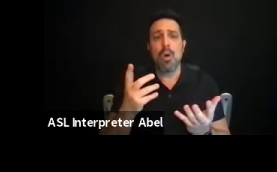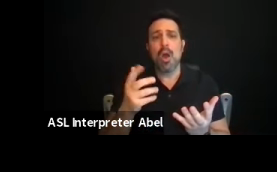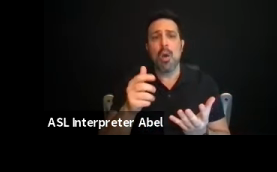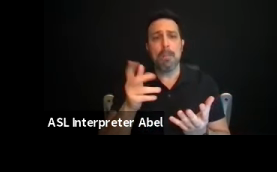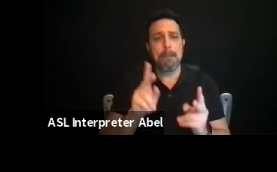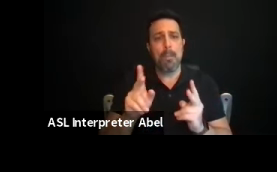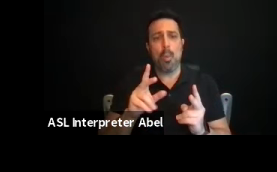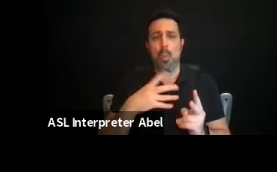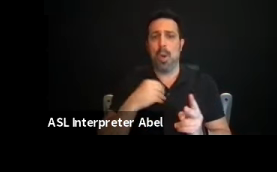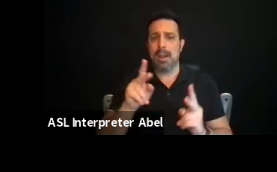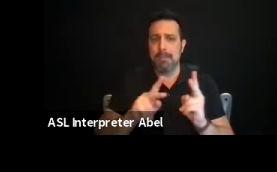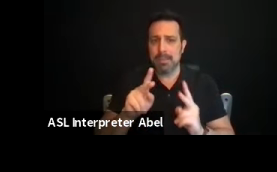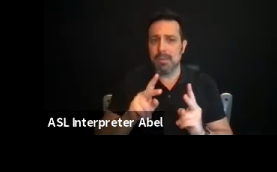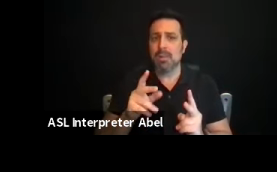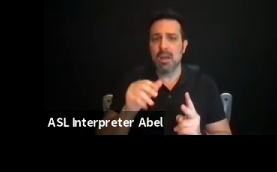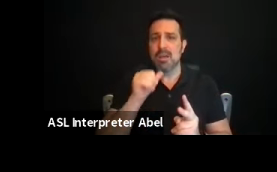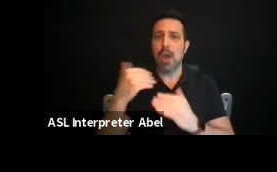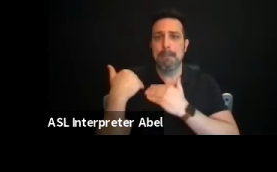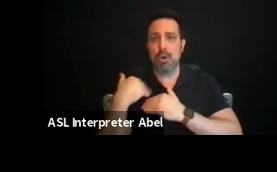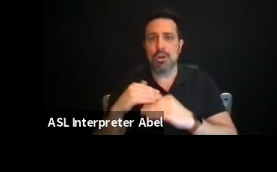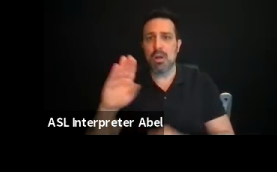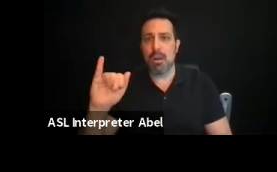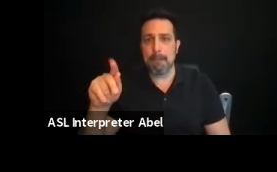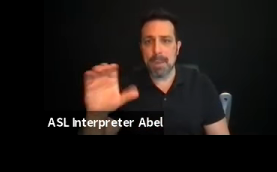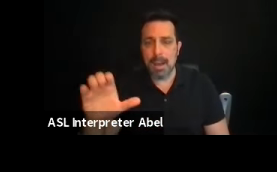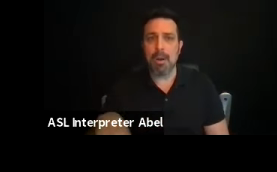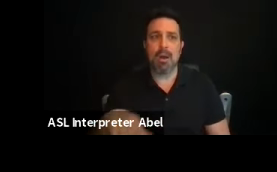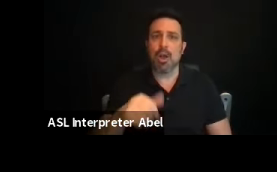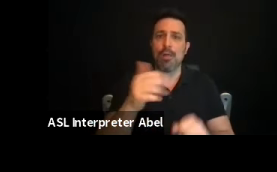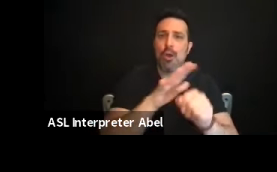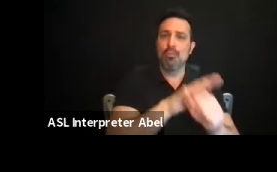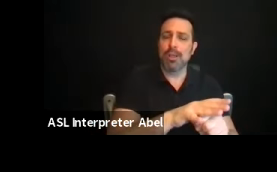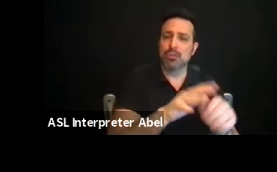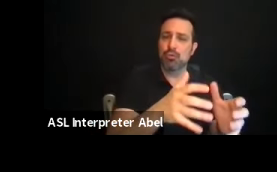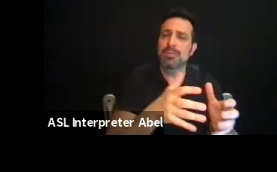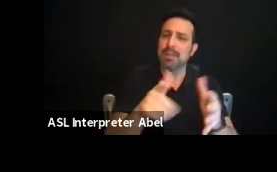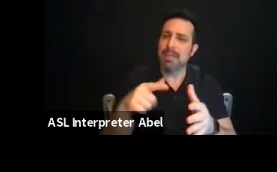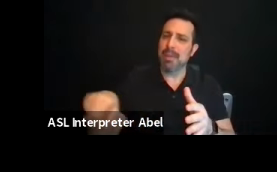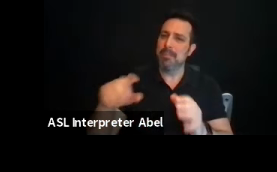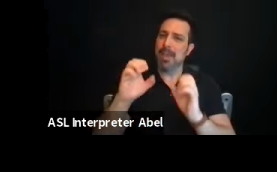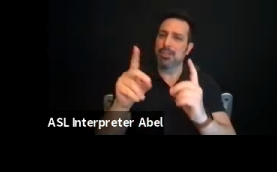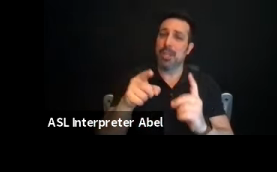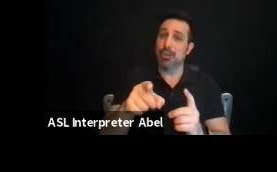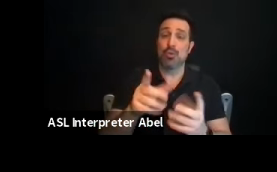speaking my truth by taking responsibility for impact and for white people and other